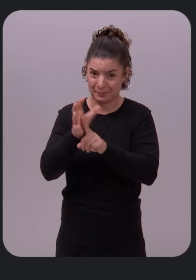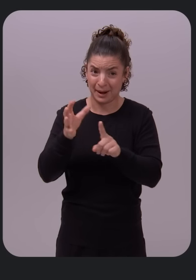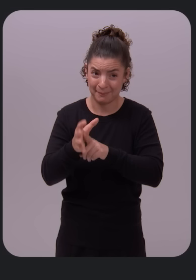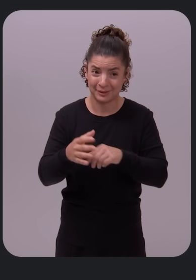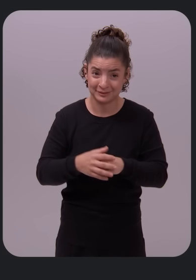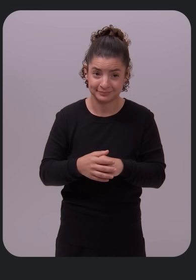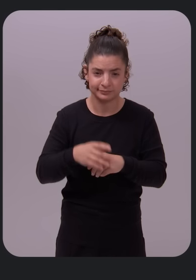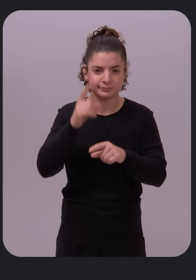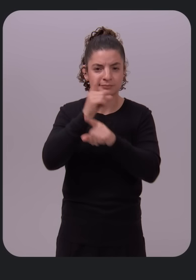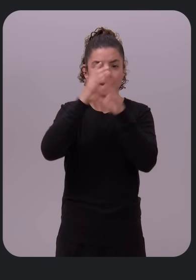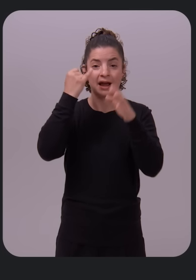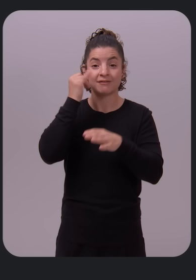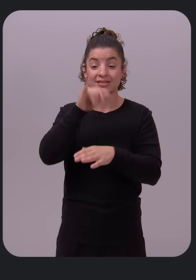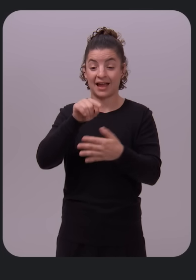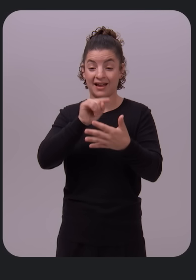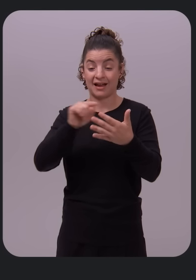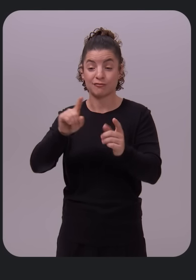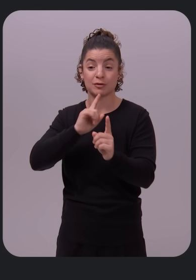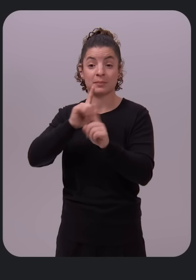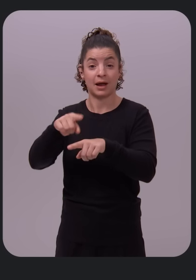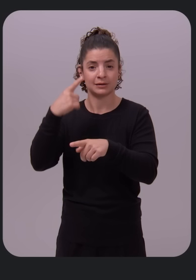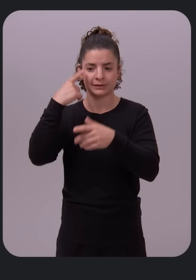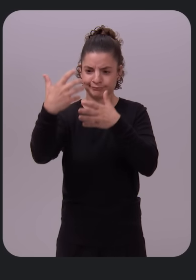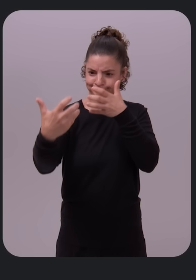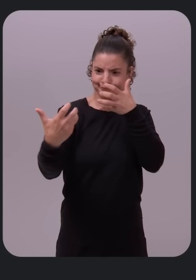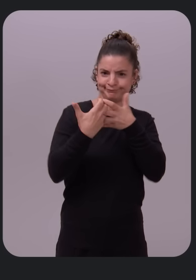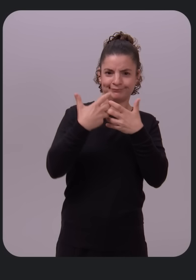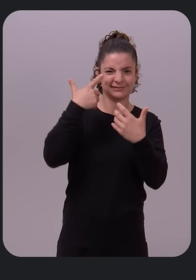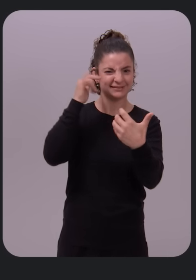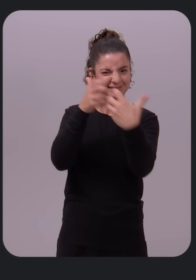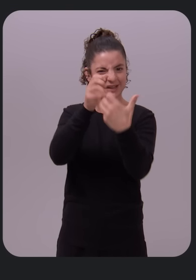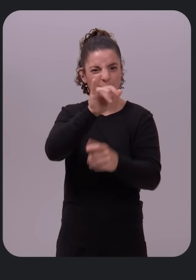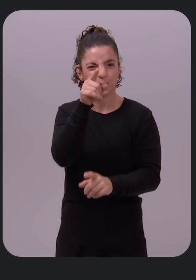Now imagine if those responses could sound like you.